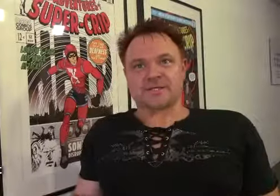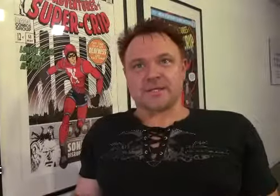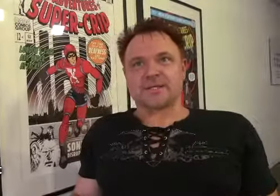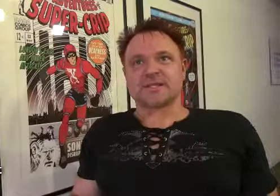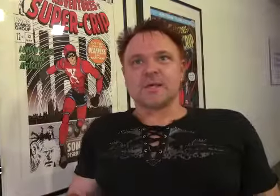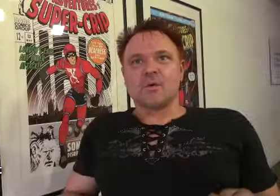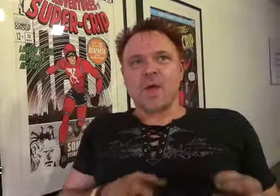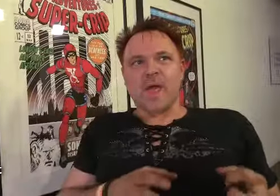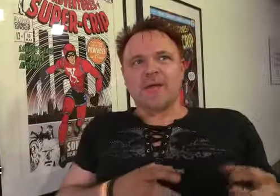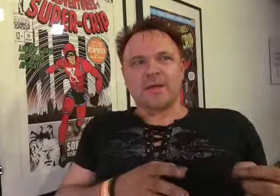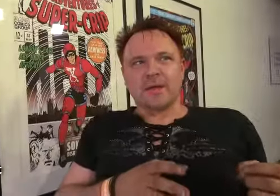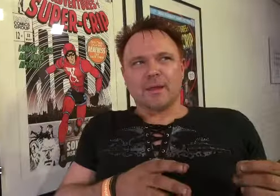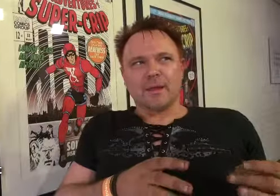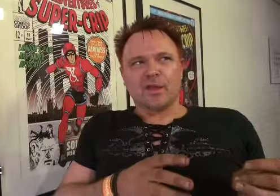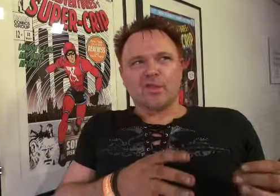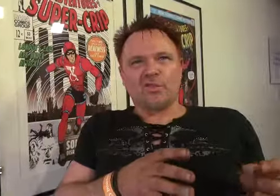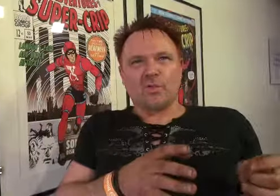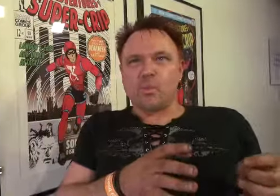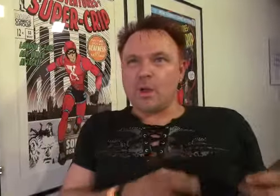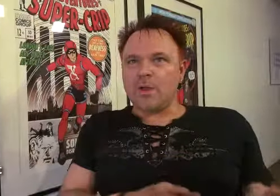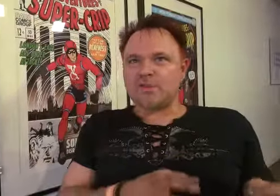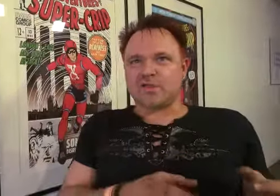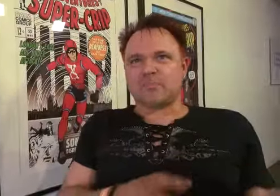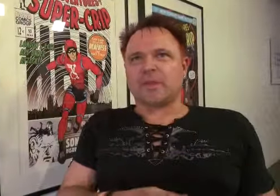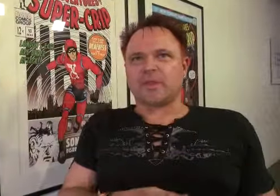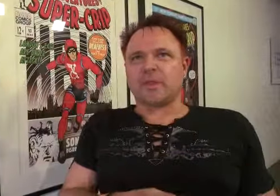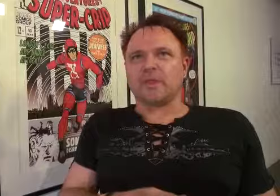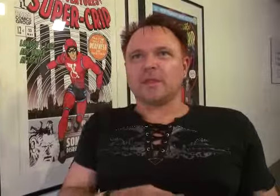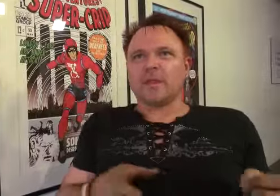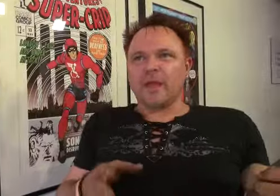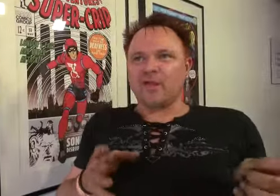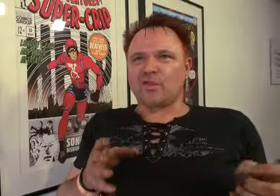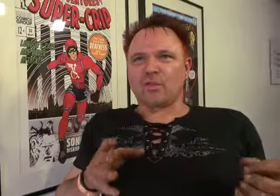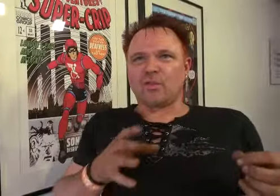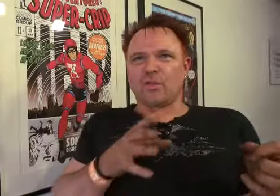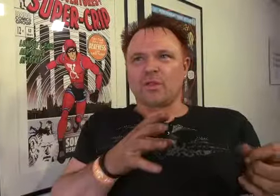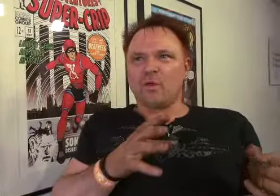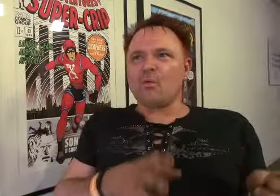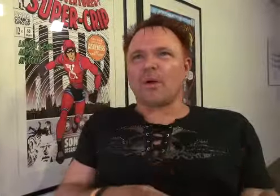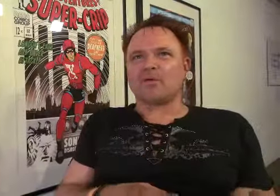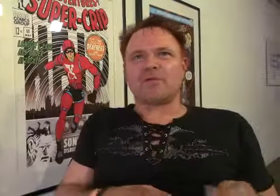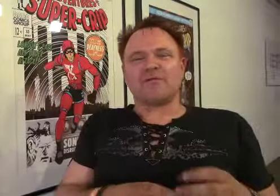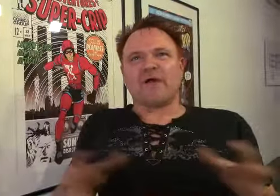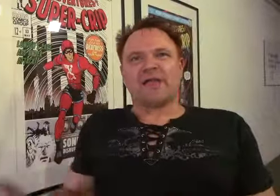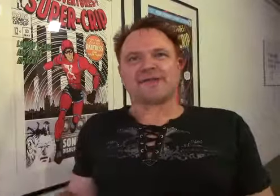and excellence where the word Disability is almost invalid